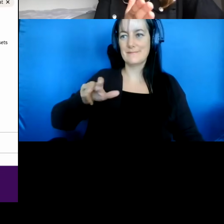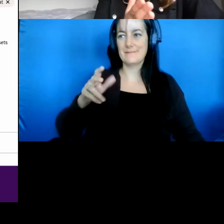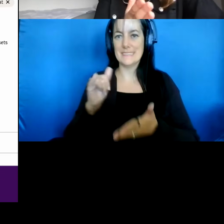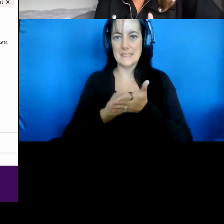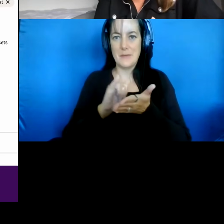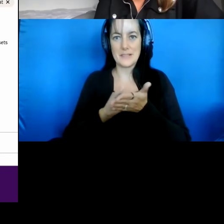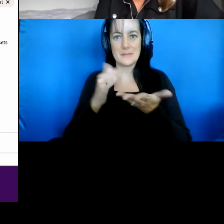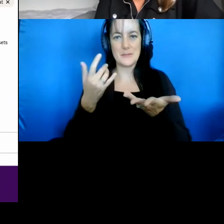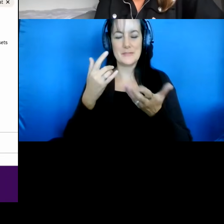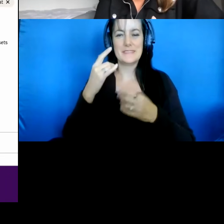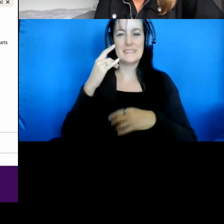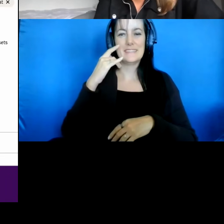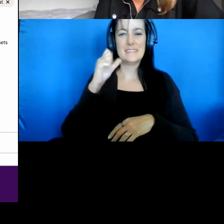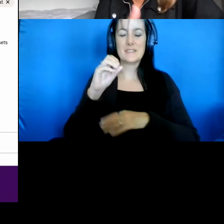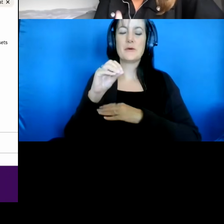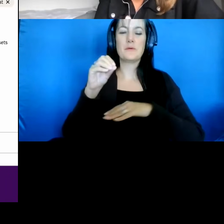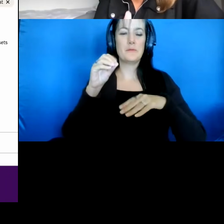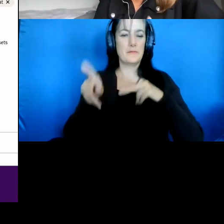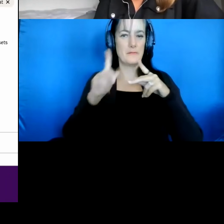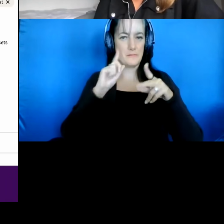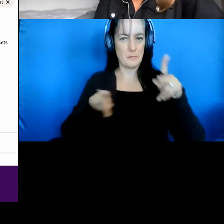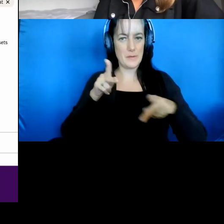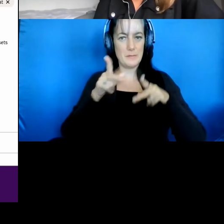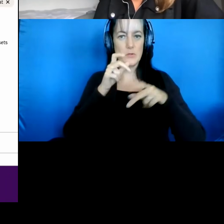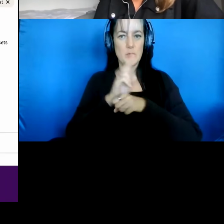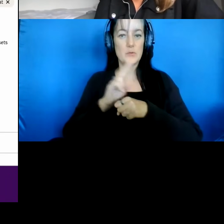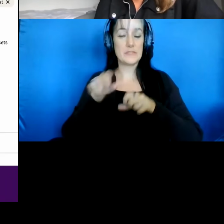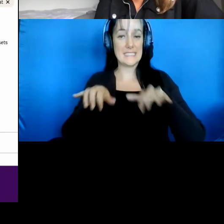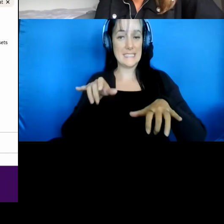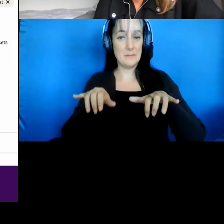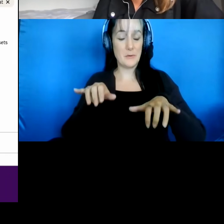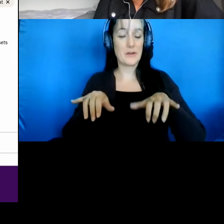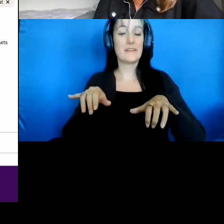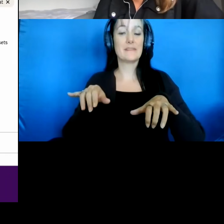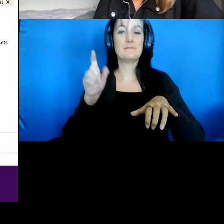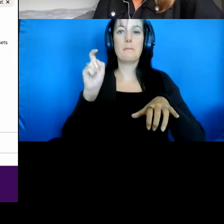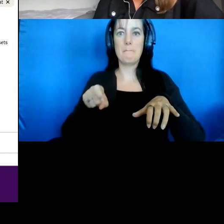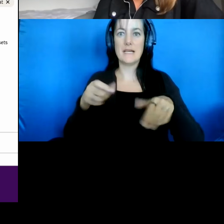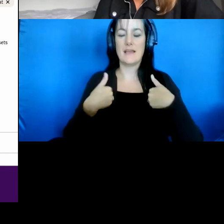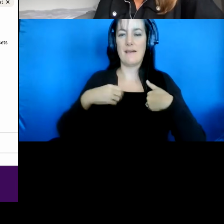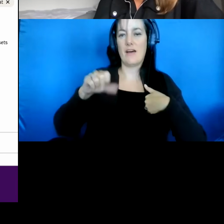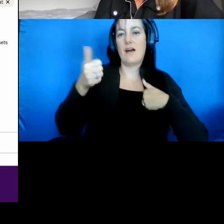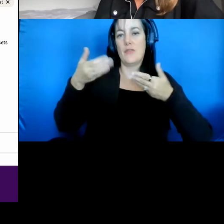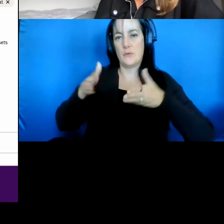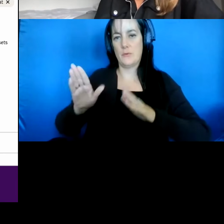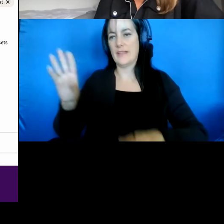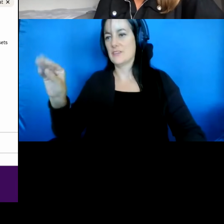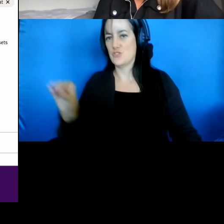Because mouse users typically can have a very big struggle when using it. So provide a mechanism